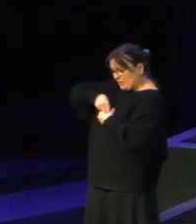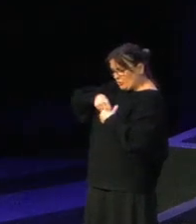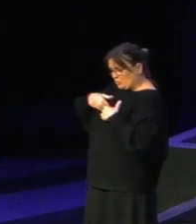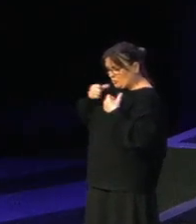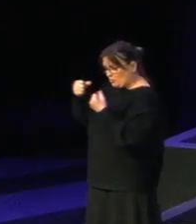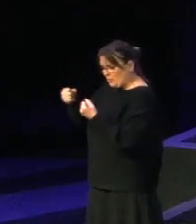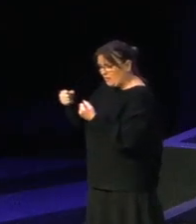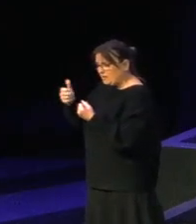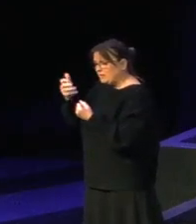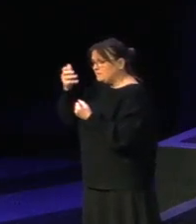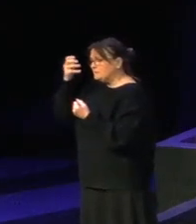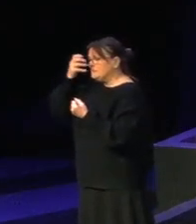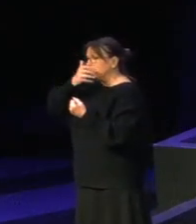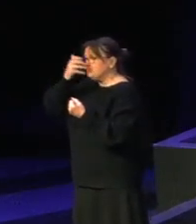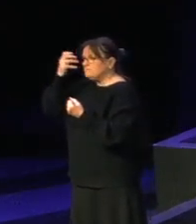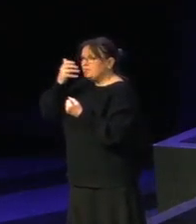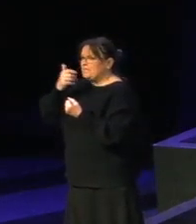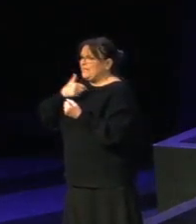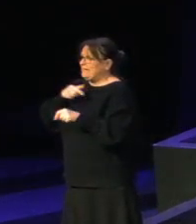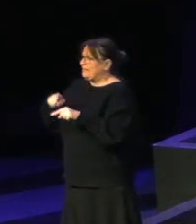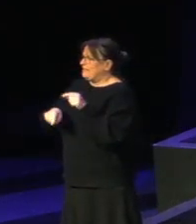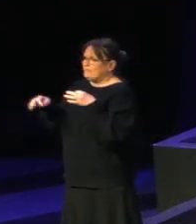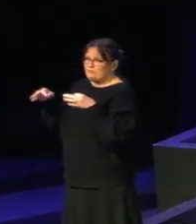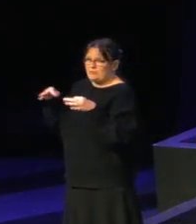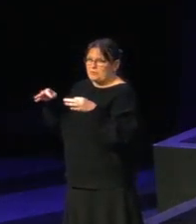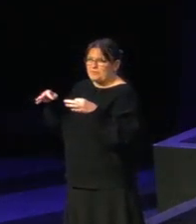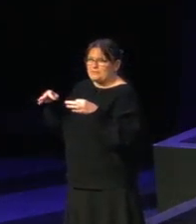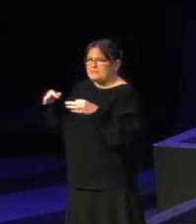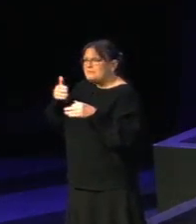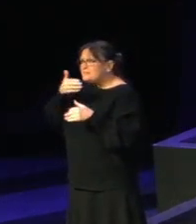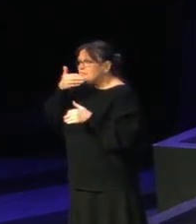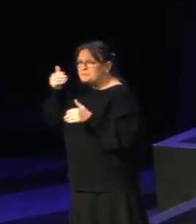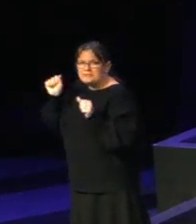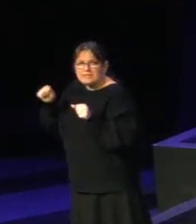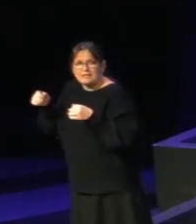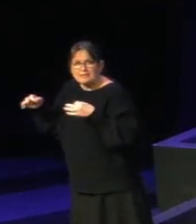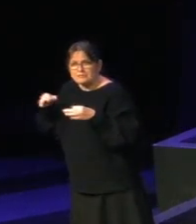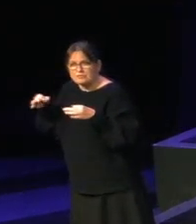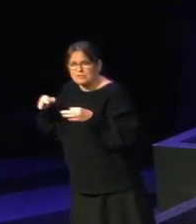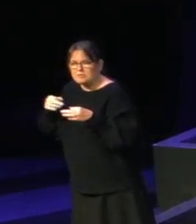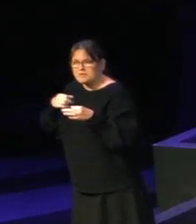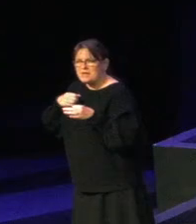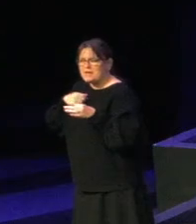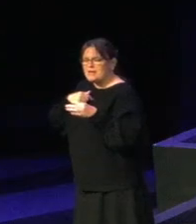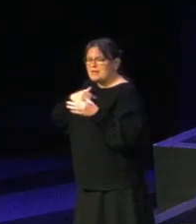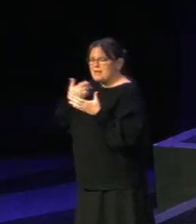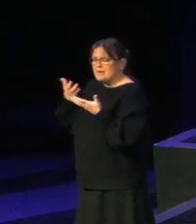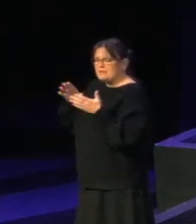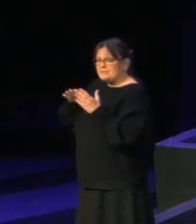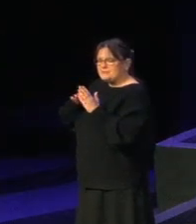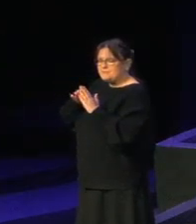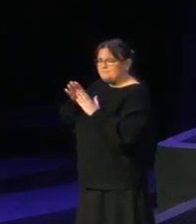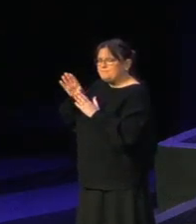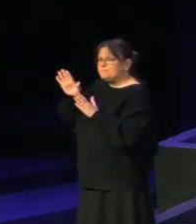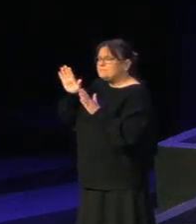difficult to put into words. The best way that I can put it to you is that I created a an amazing